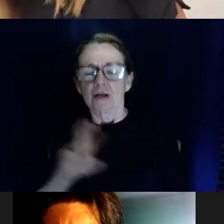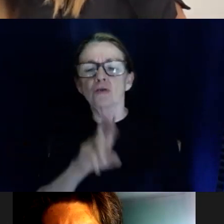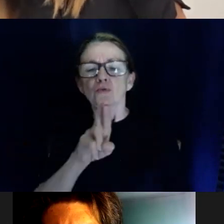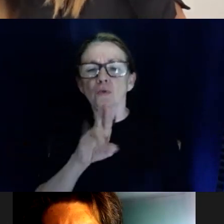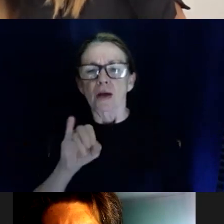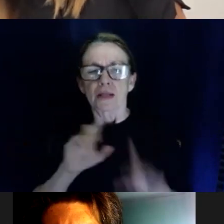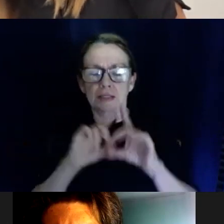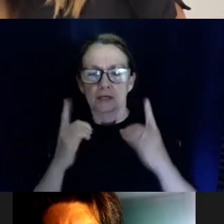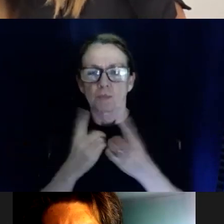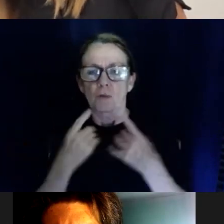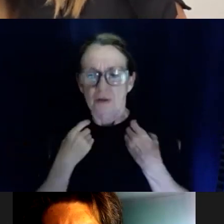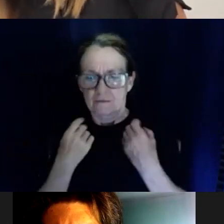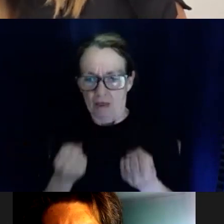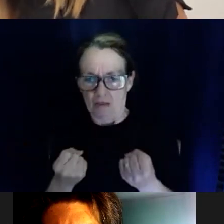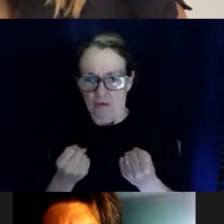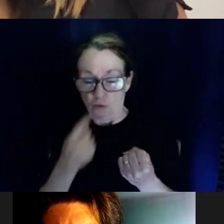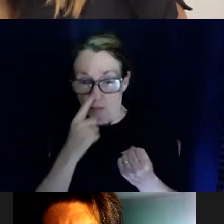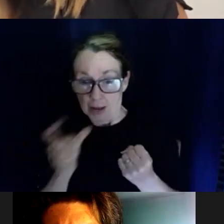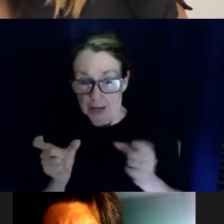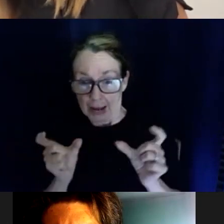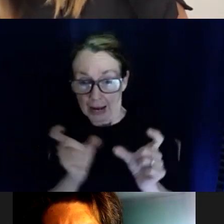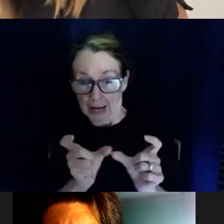CAN YOU PLEASE PUT MY LAST NAME, WHICH IS BOUCHER.